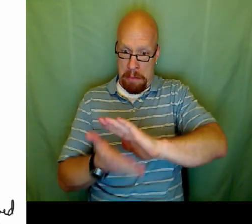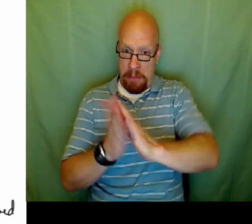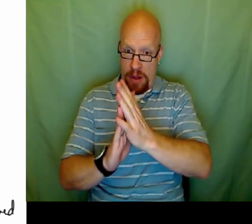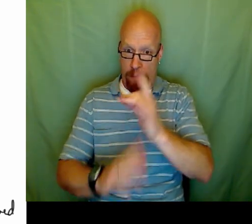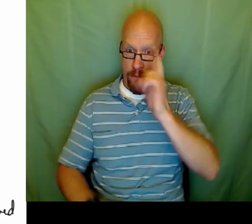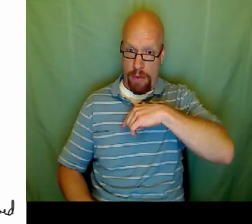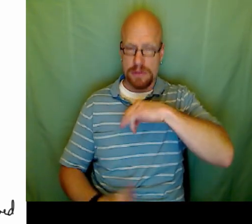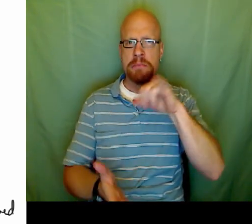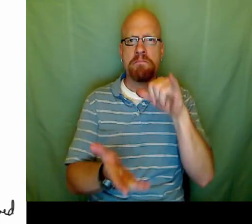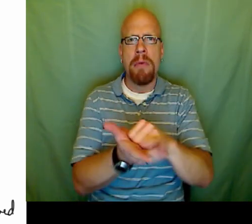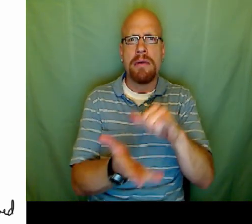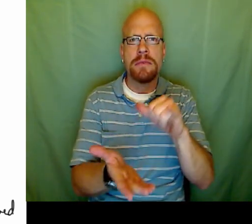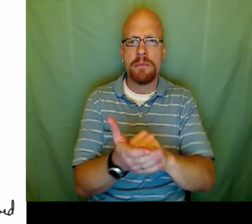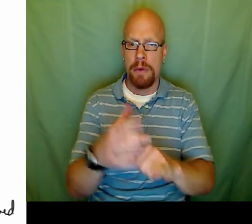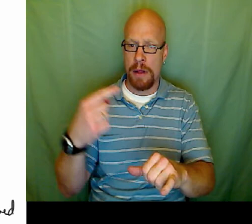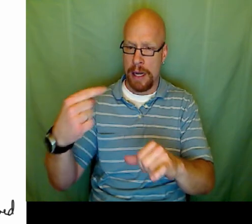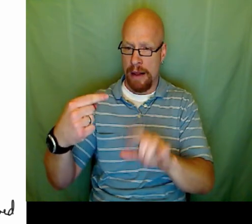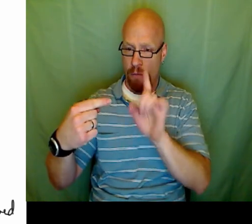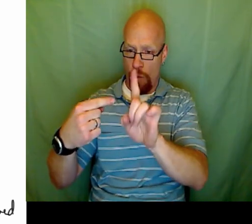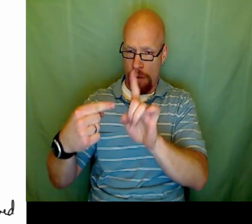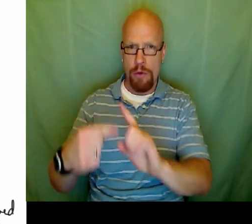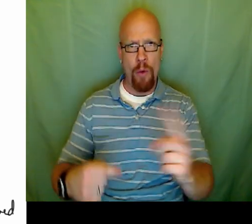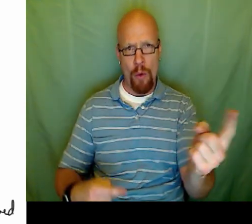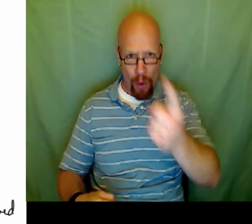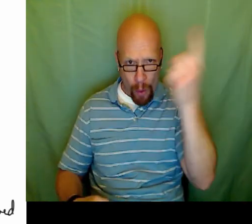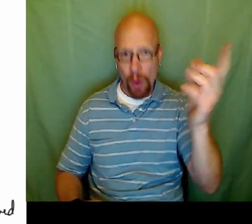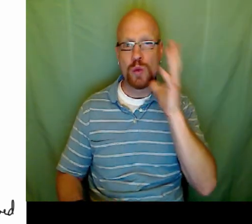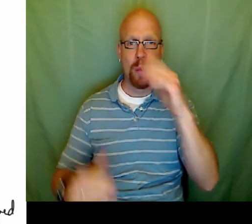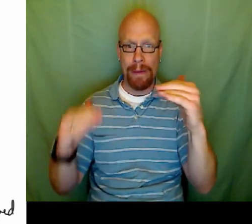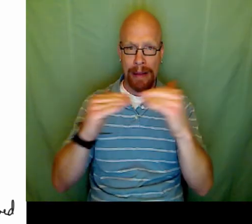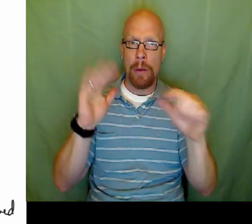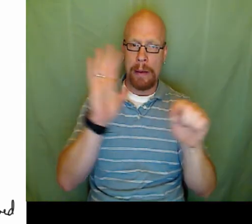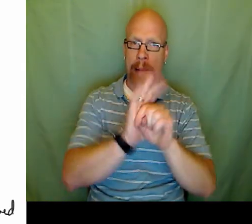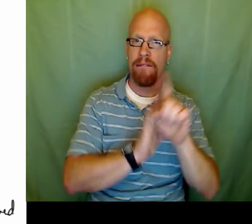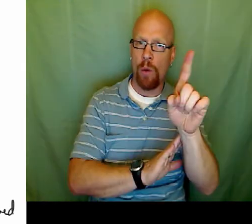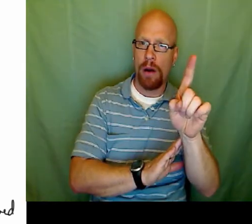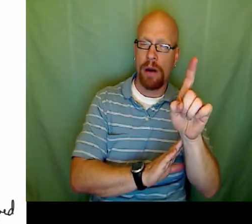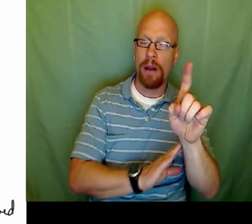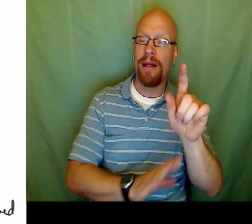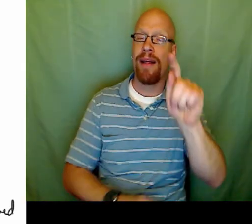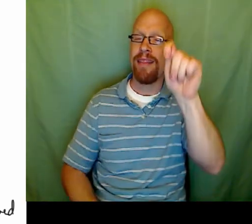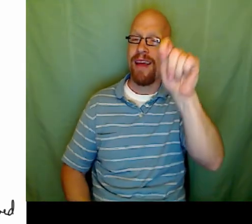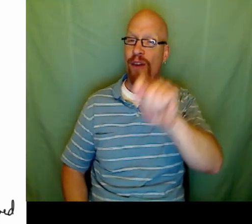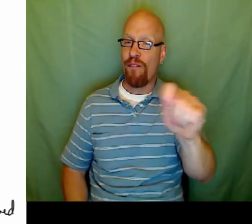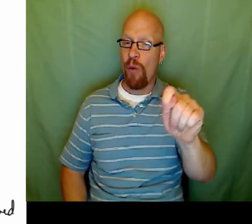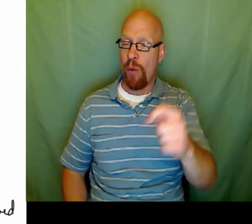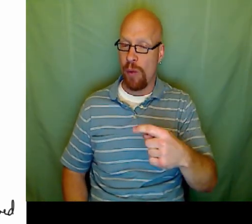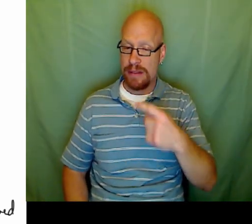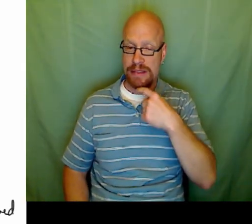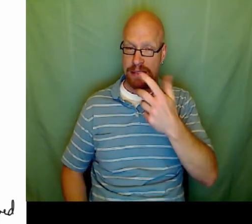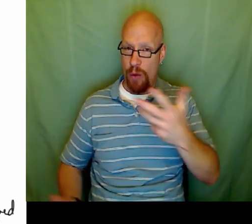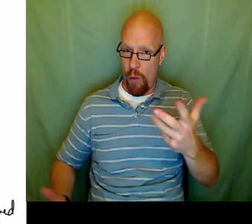It's impossible for that to become false. Negative 1 will always and forever equals negative 1.